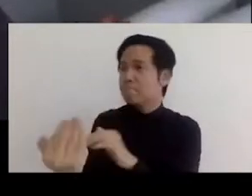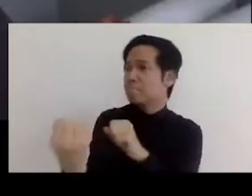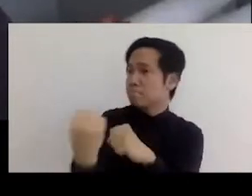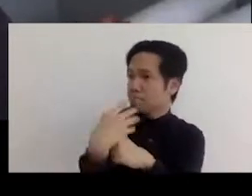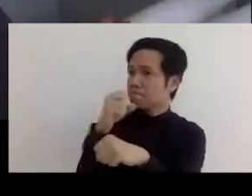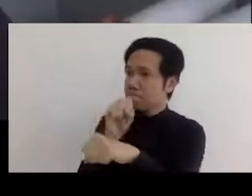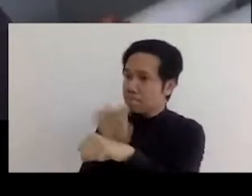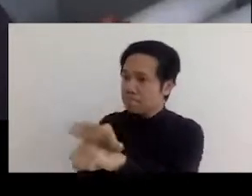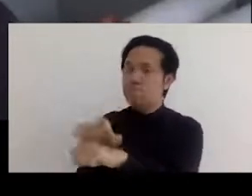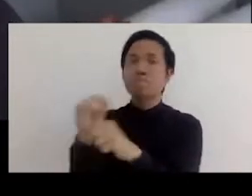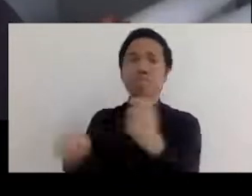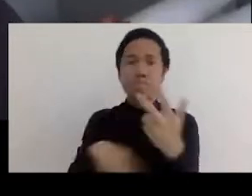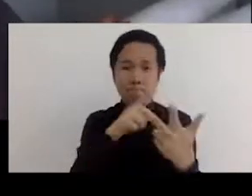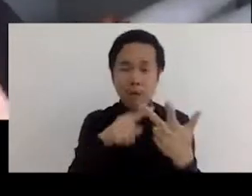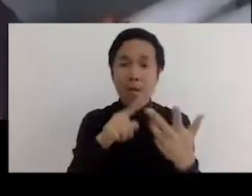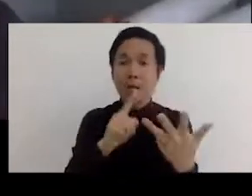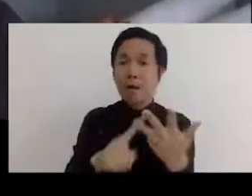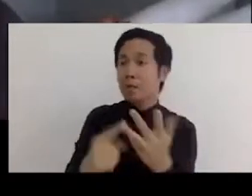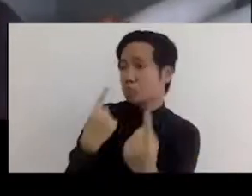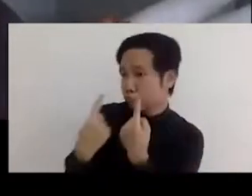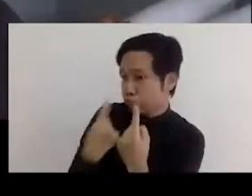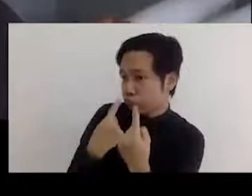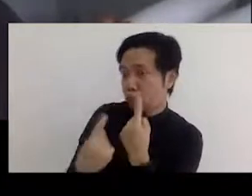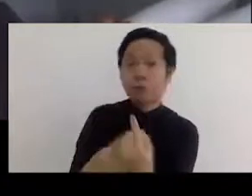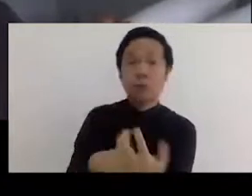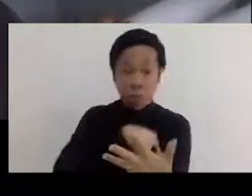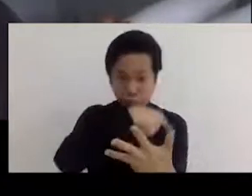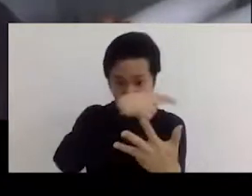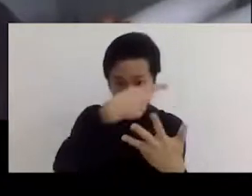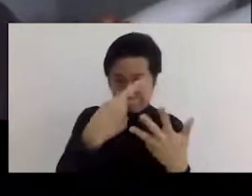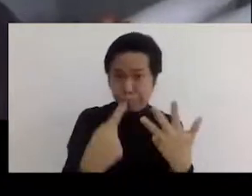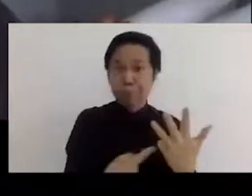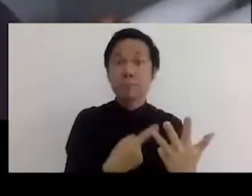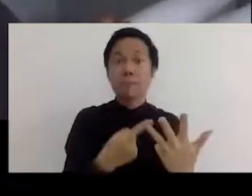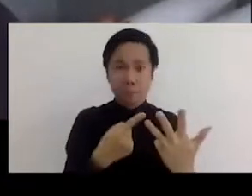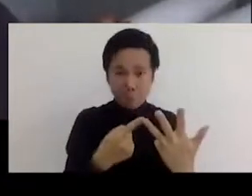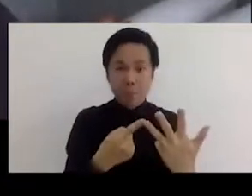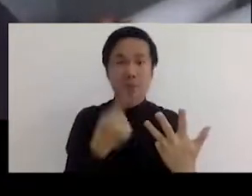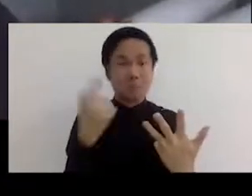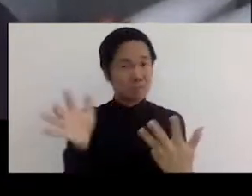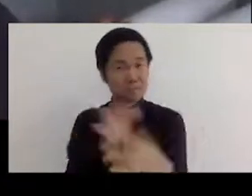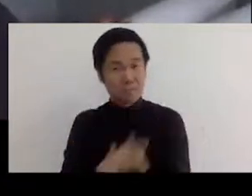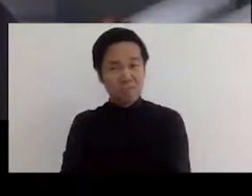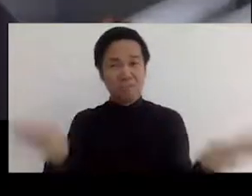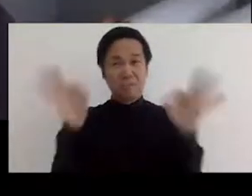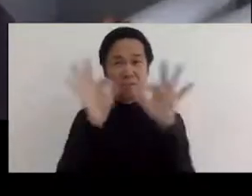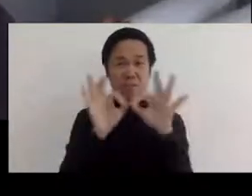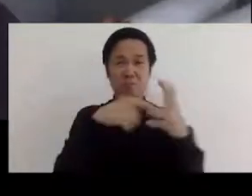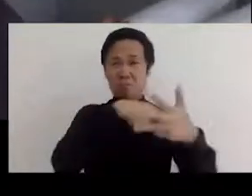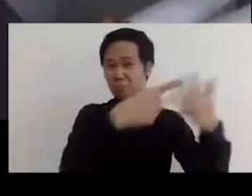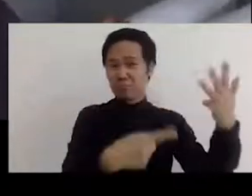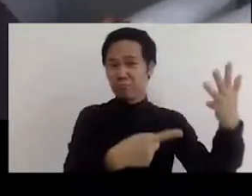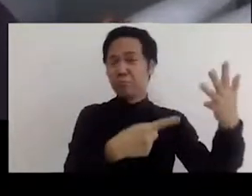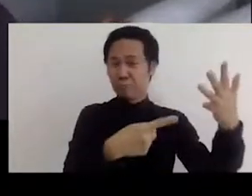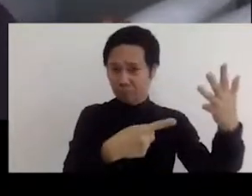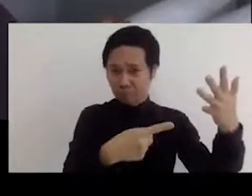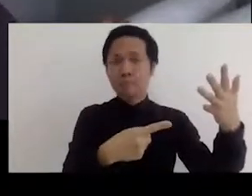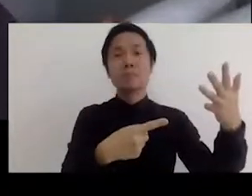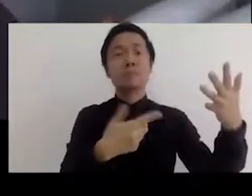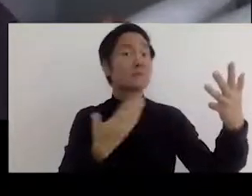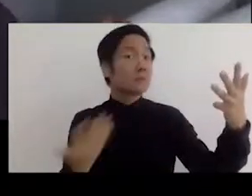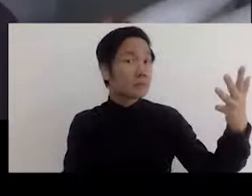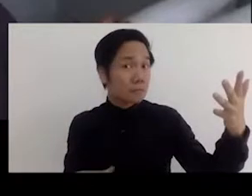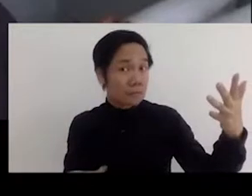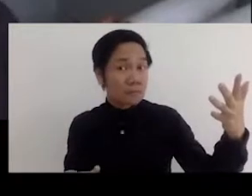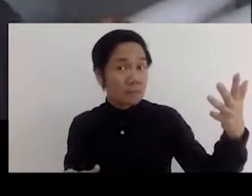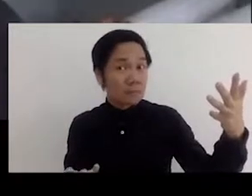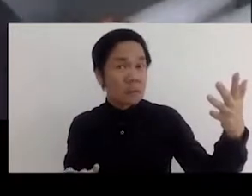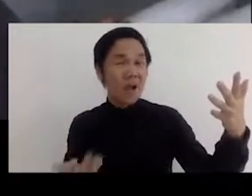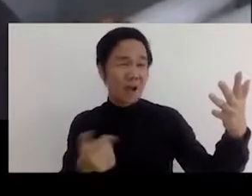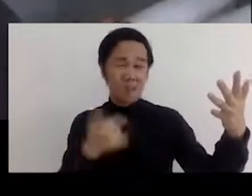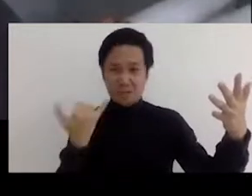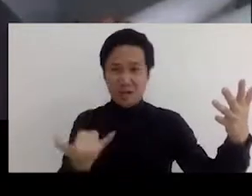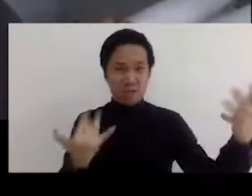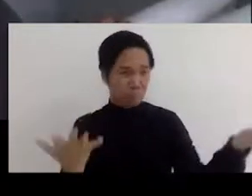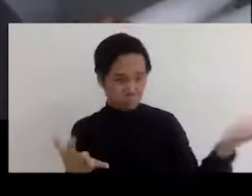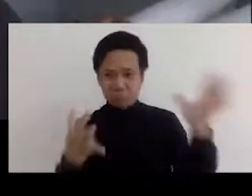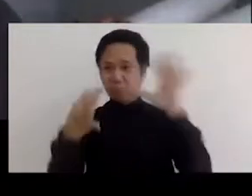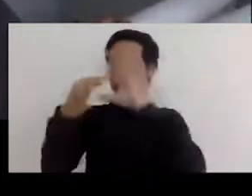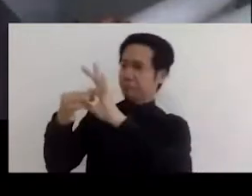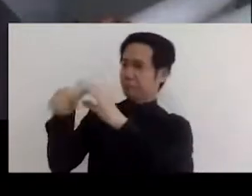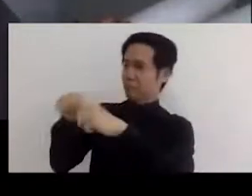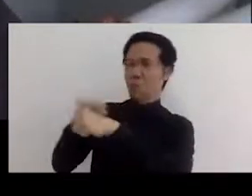But I wanted to maybe pull two elements out in particular, the first one is leadership and the strategy really aims to bring